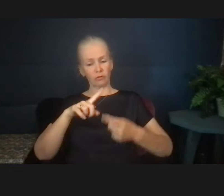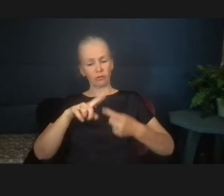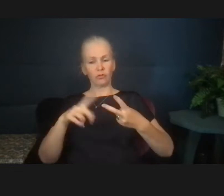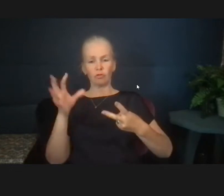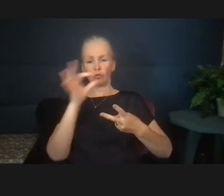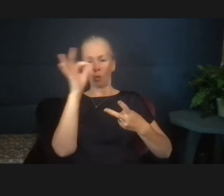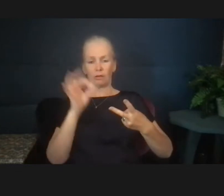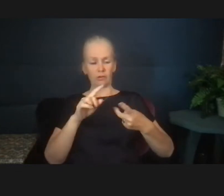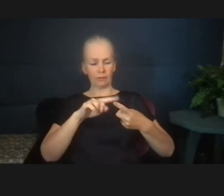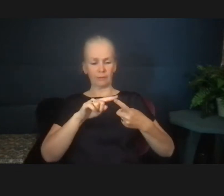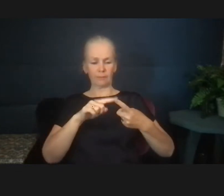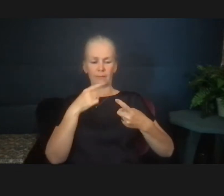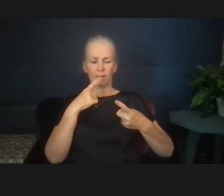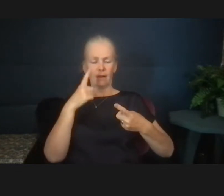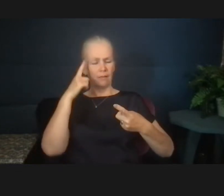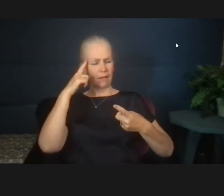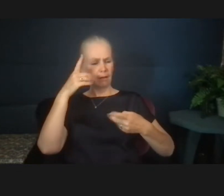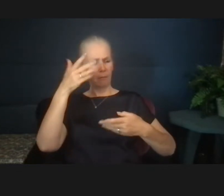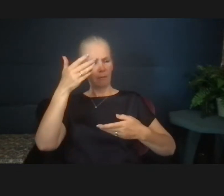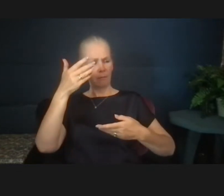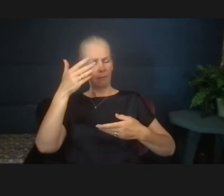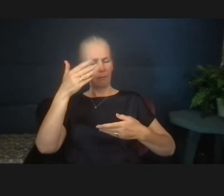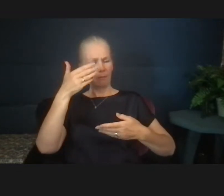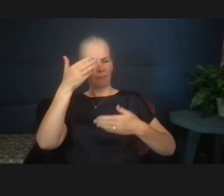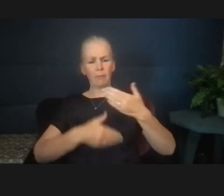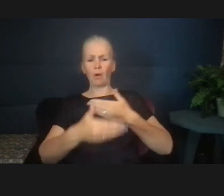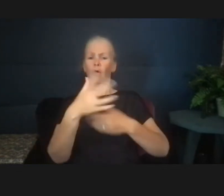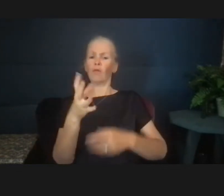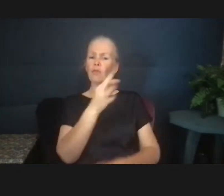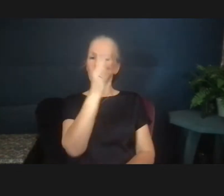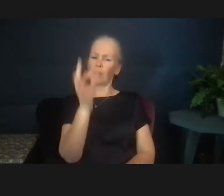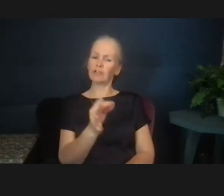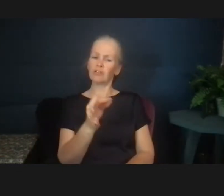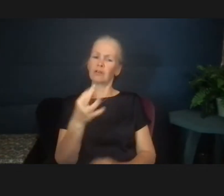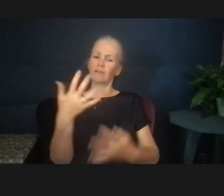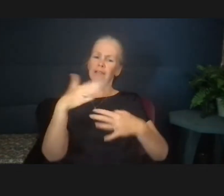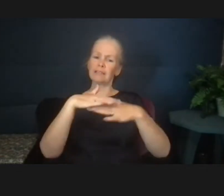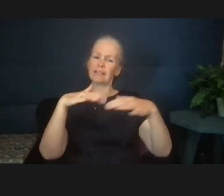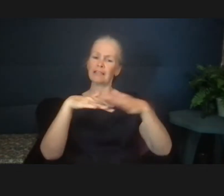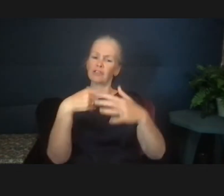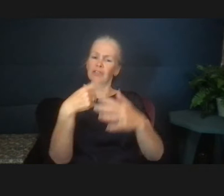and sort of move beyond the the questioning intersectionality in itself, but really asking